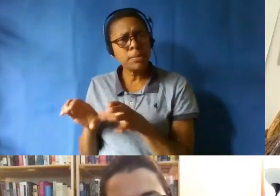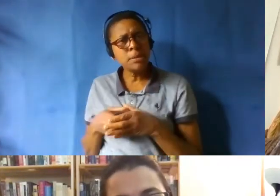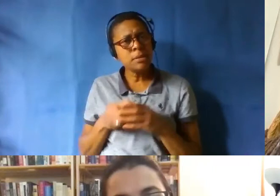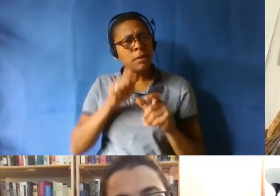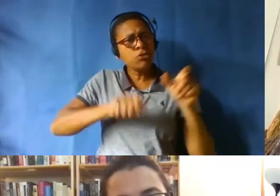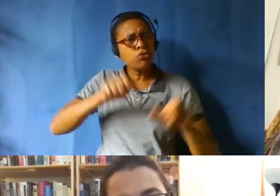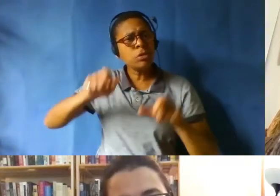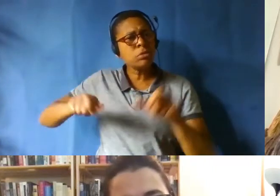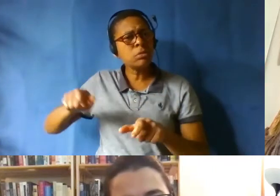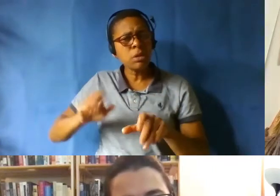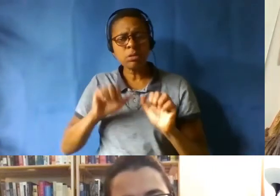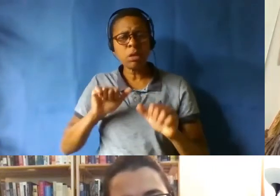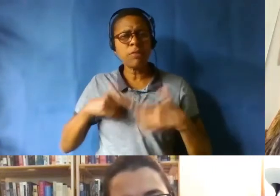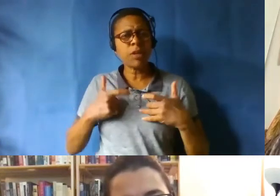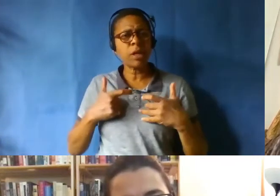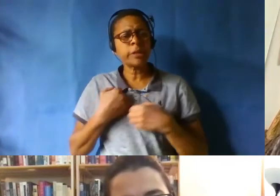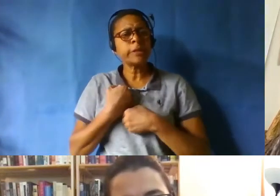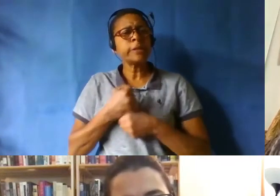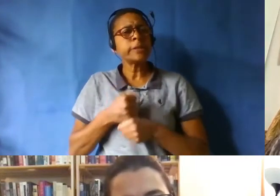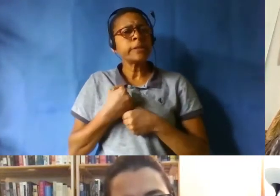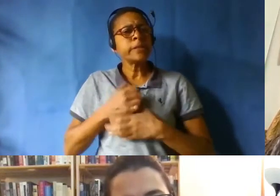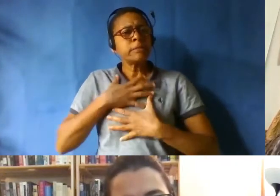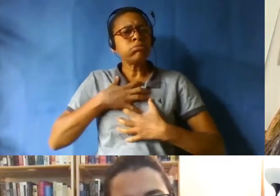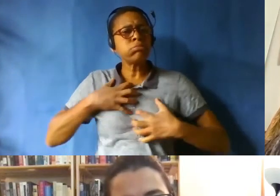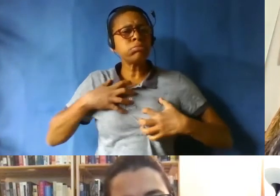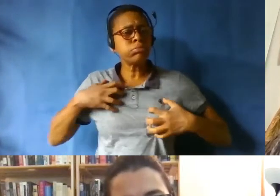and numerous things were going on in the institution at the same time we had an